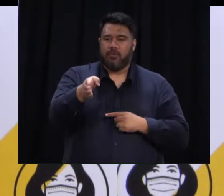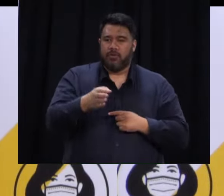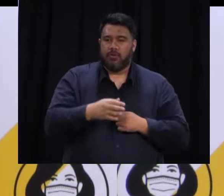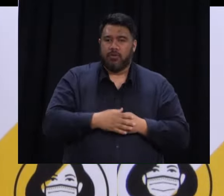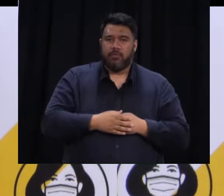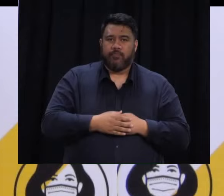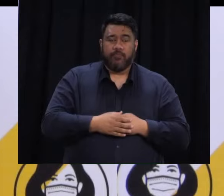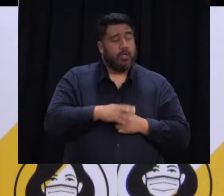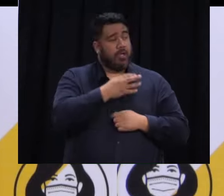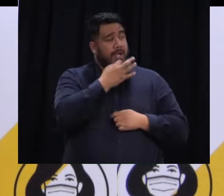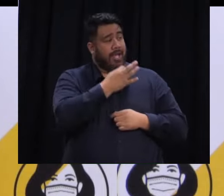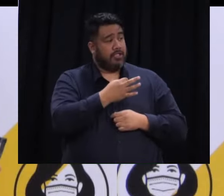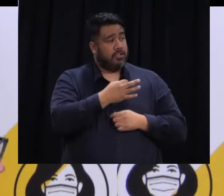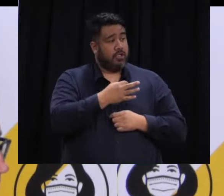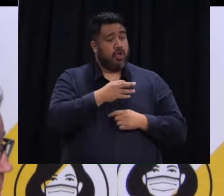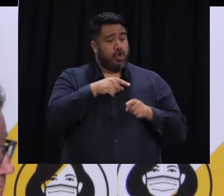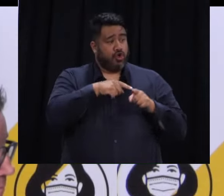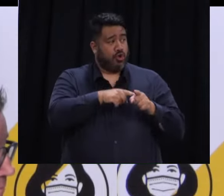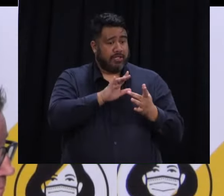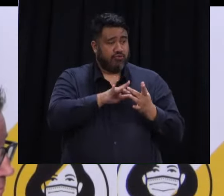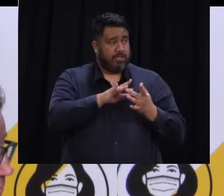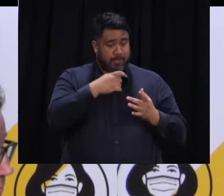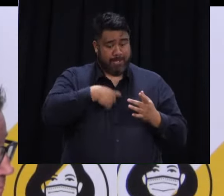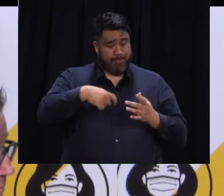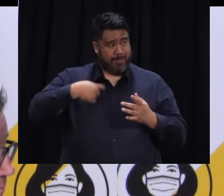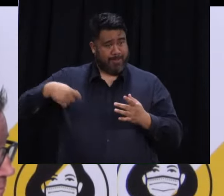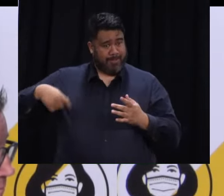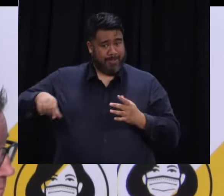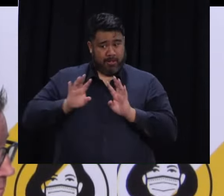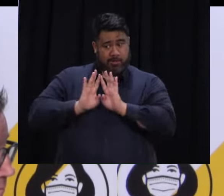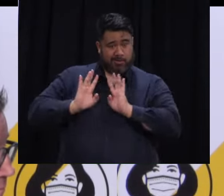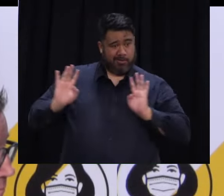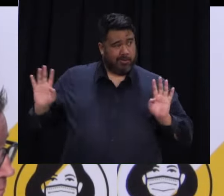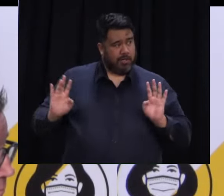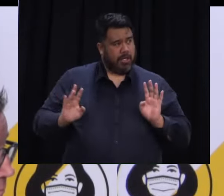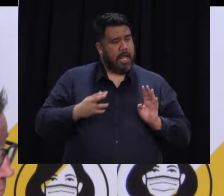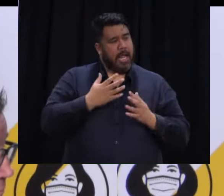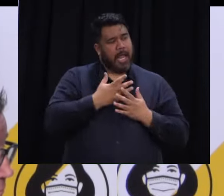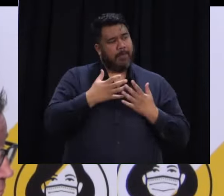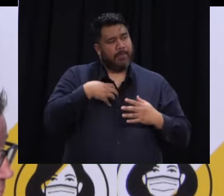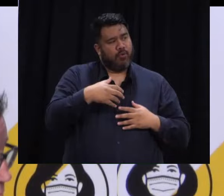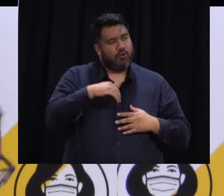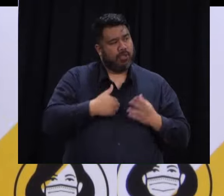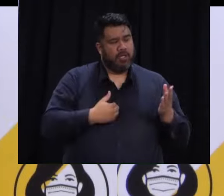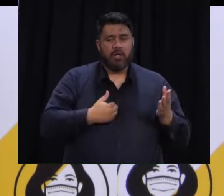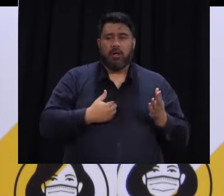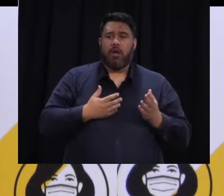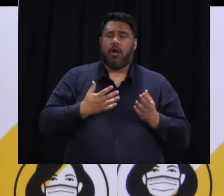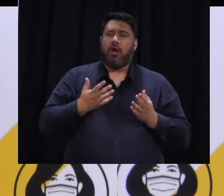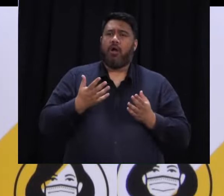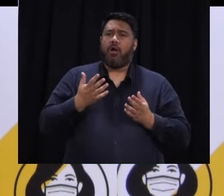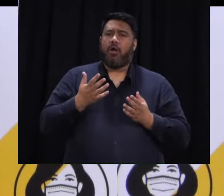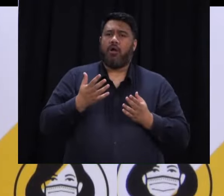deliver what is needed to get around the outbreak. Ment